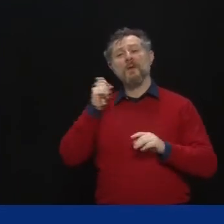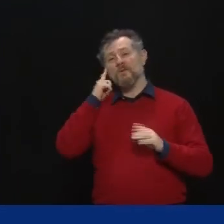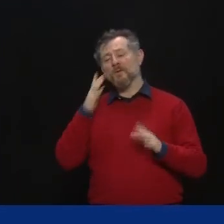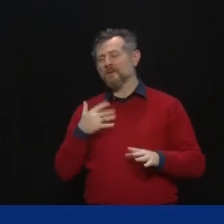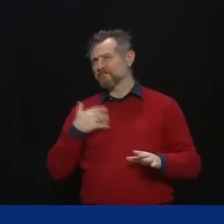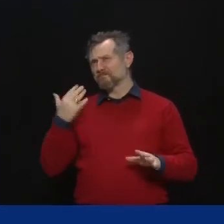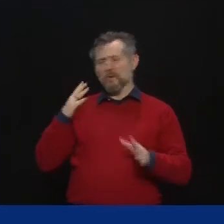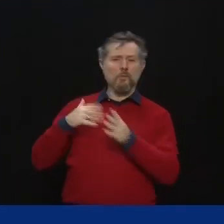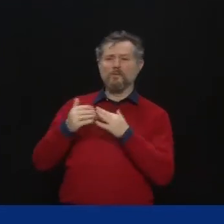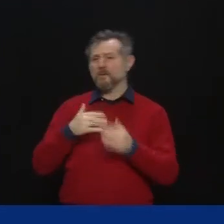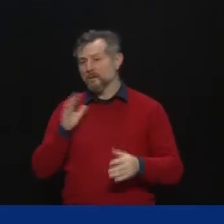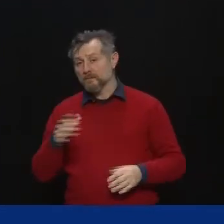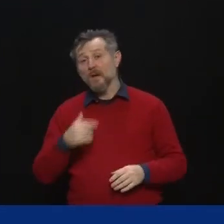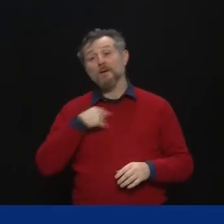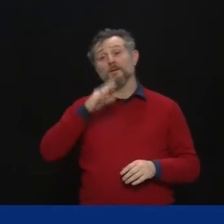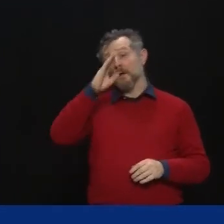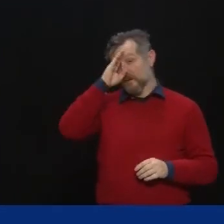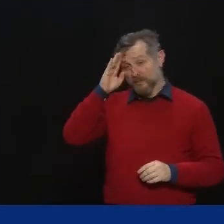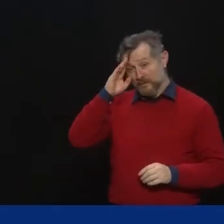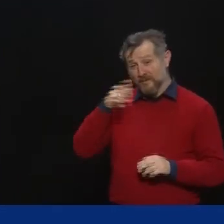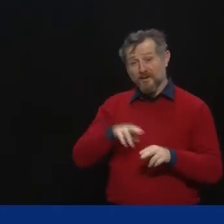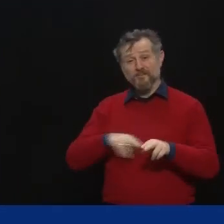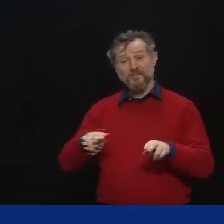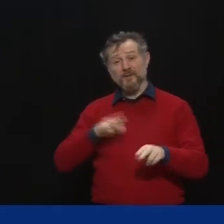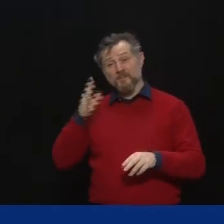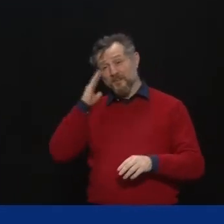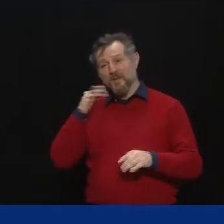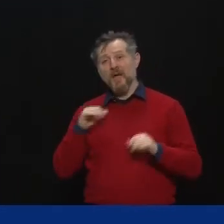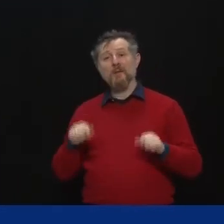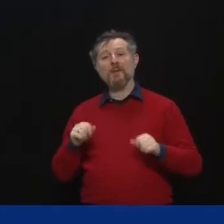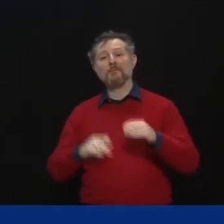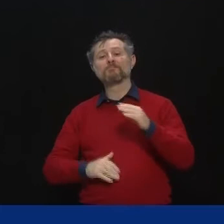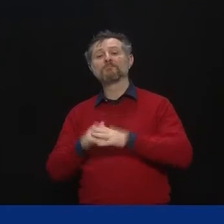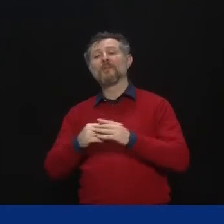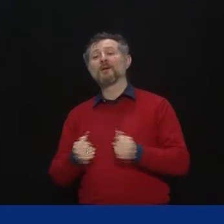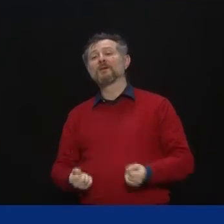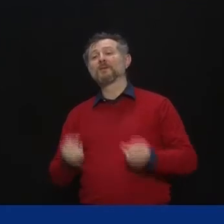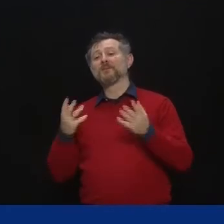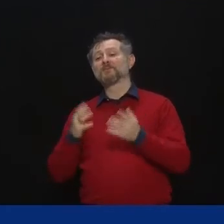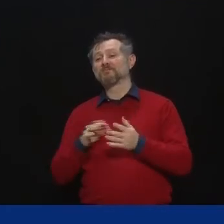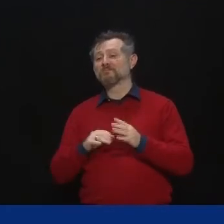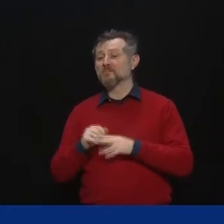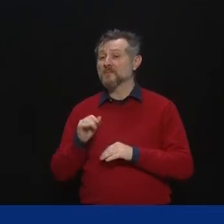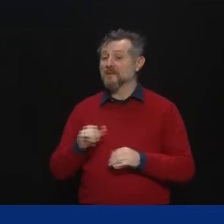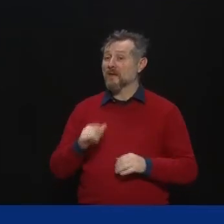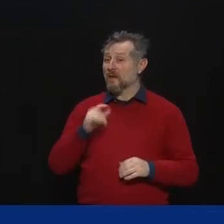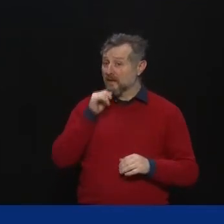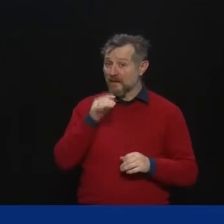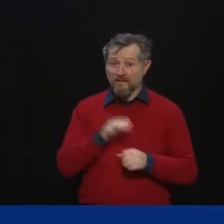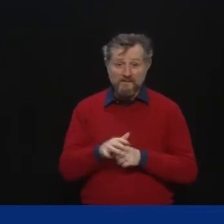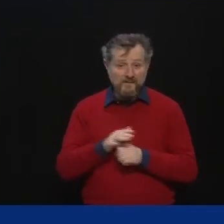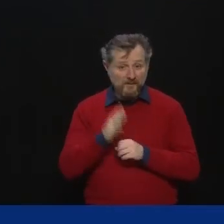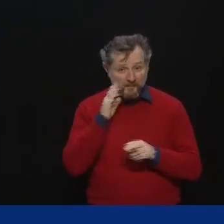HEARD ME TALK ABOUT THIS SEPTEMBER, OCTOBER, NOVEMBER, I HAVEN'T BEEN ON THE JOB THAT